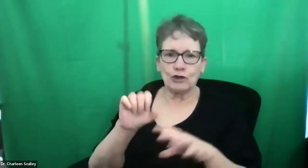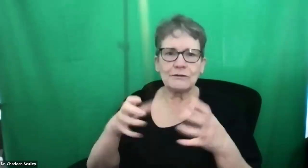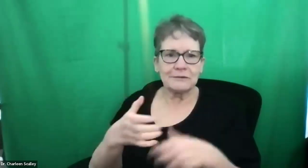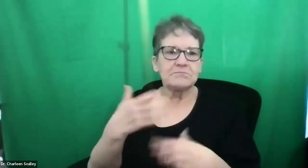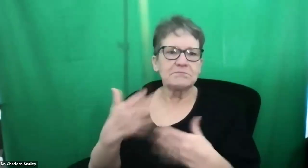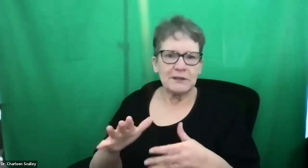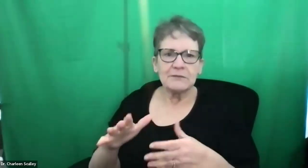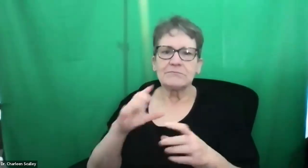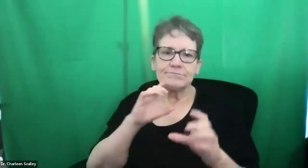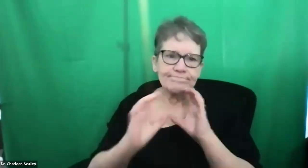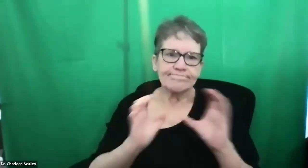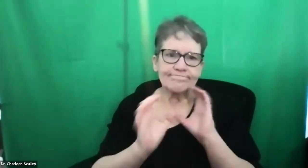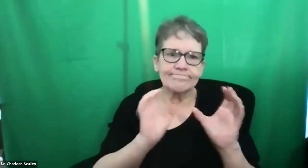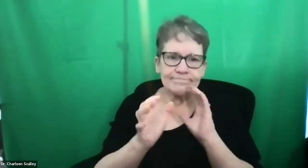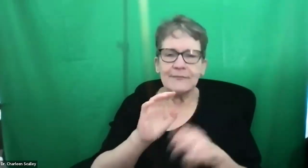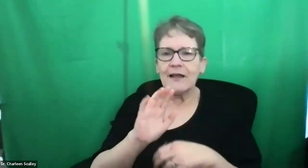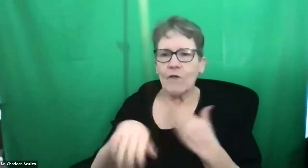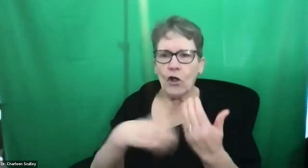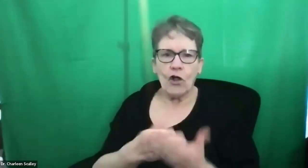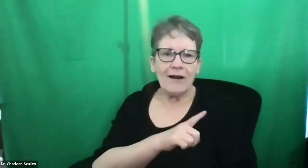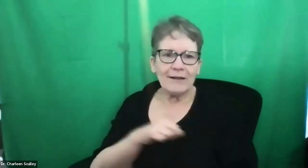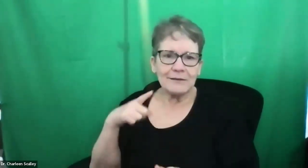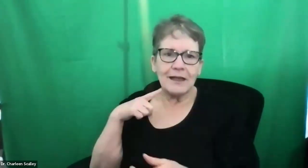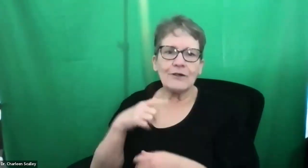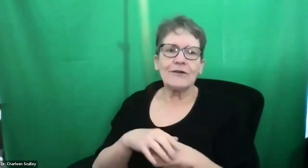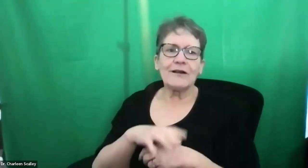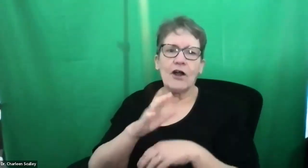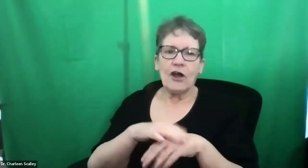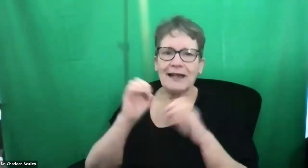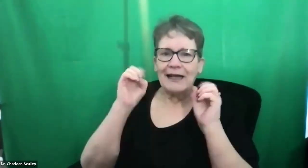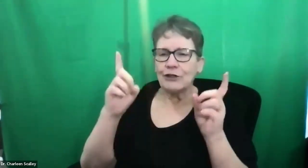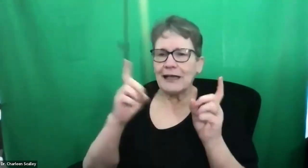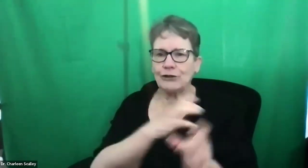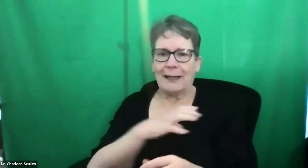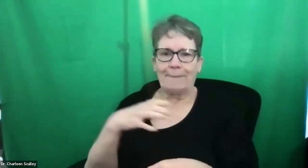the core stakeholders have been in communication with all the legislators